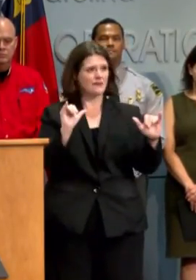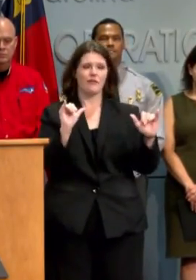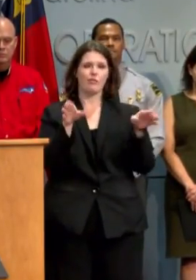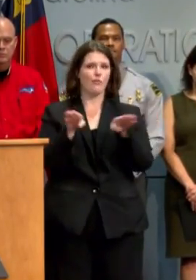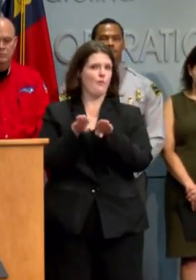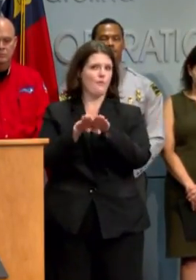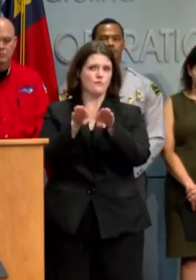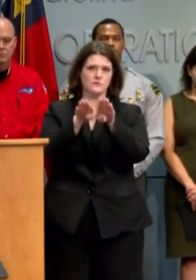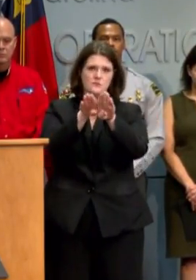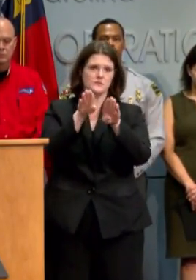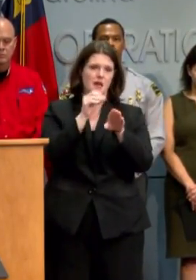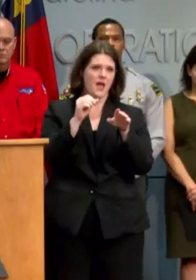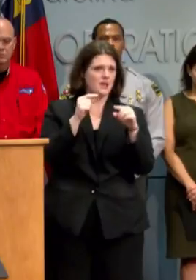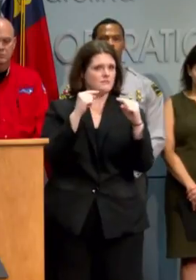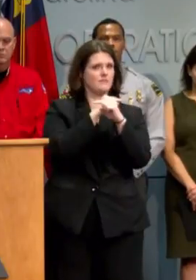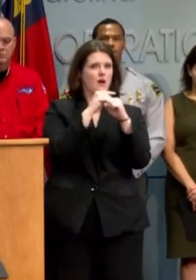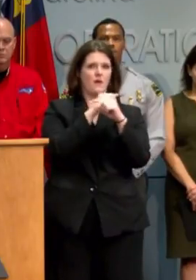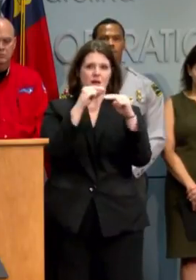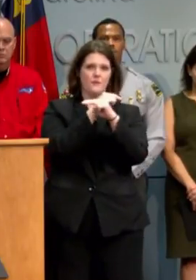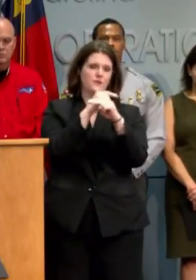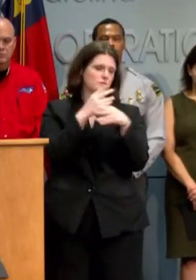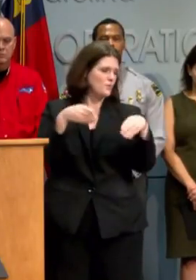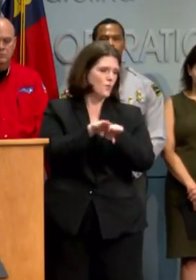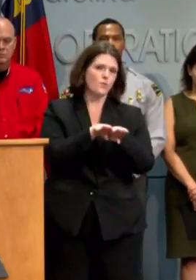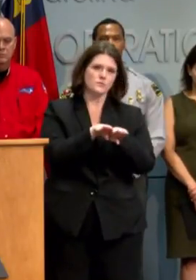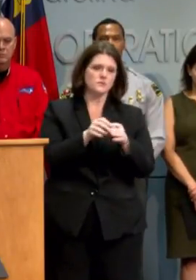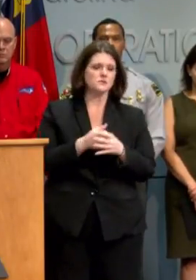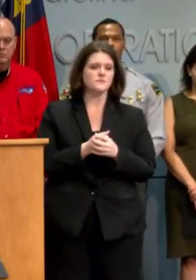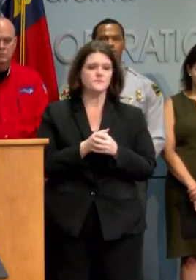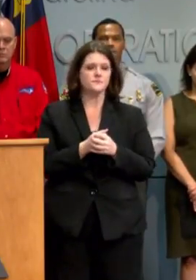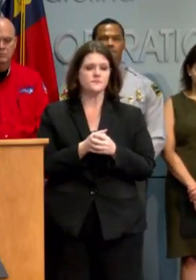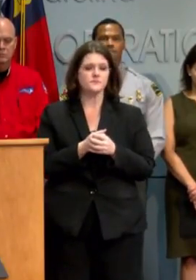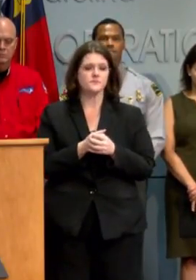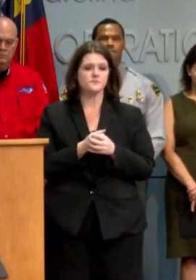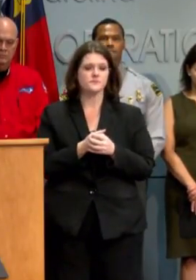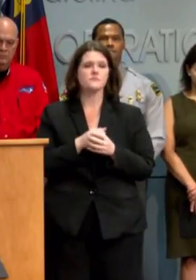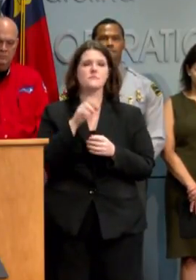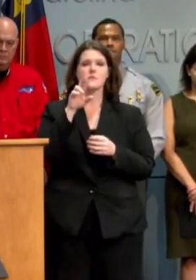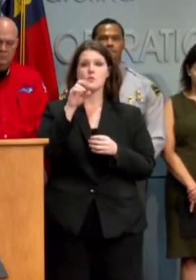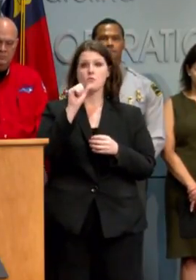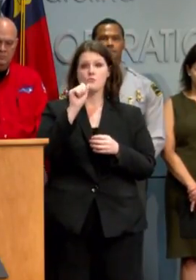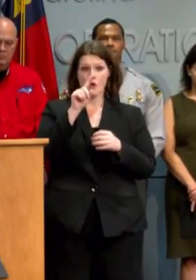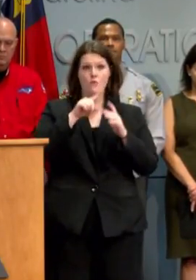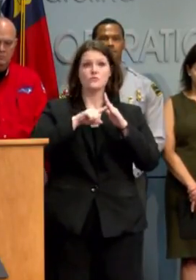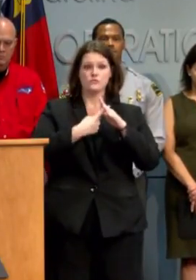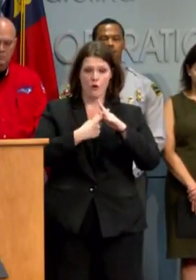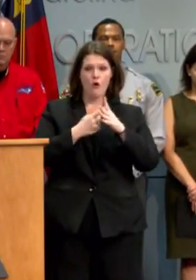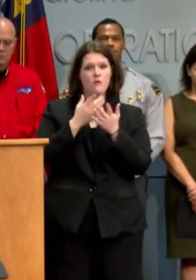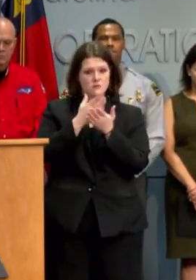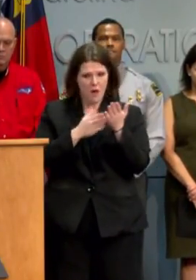CLOSURES INCLUDING INTERSTATE 95 AND INTERSTATE 40, STILL. NUMEROUS HIGHWAYS AND OTHER